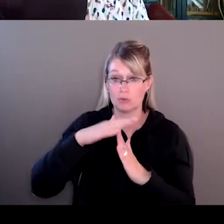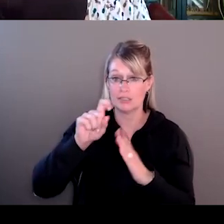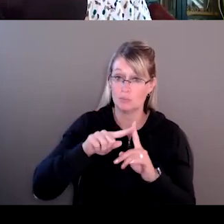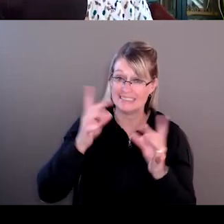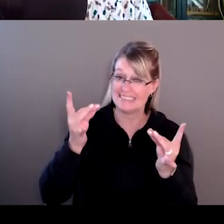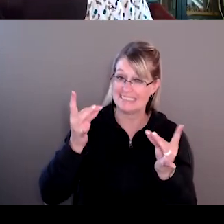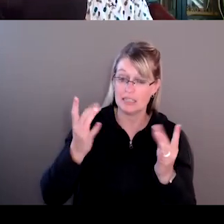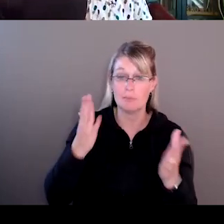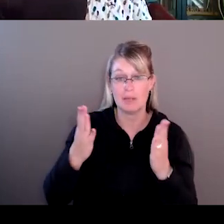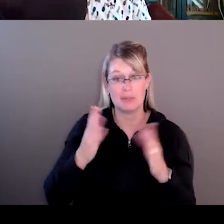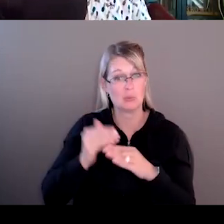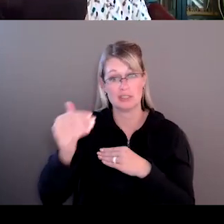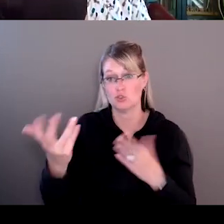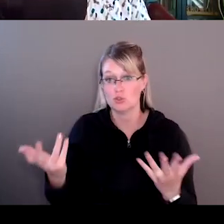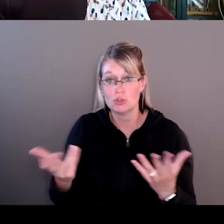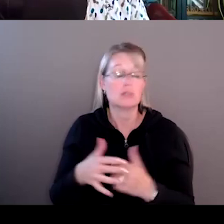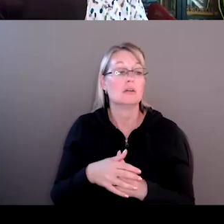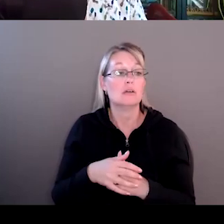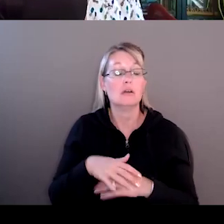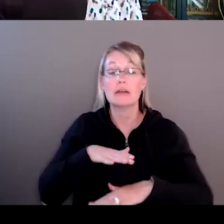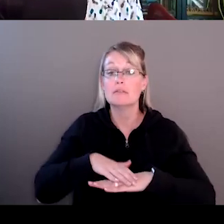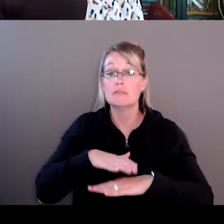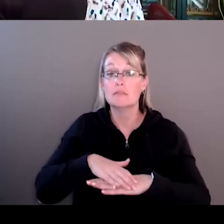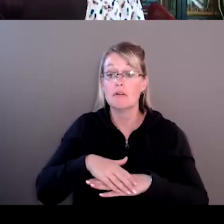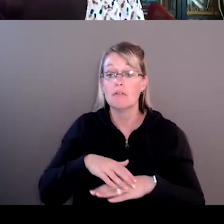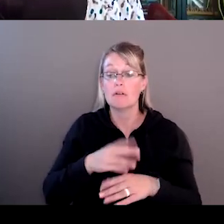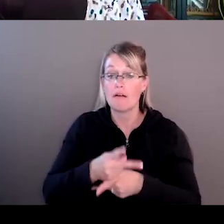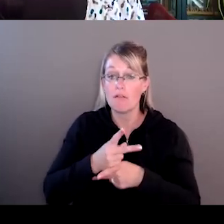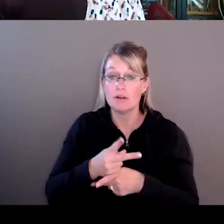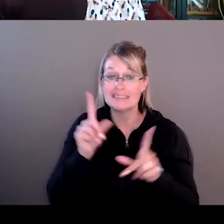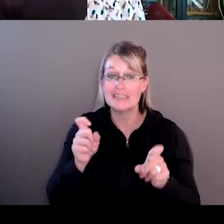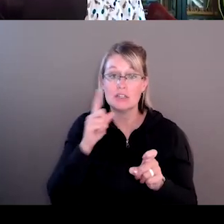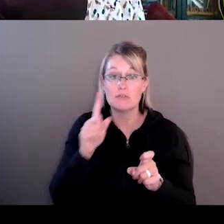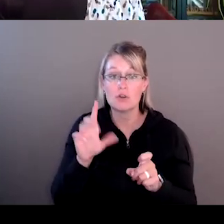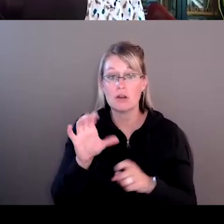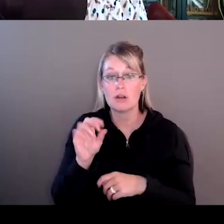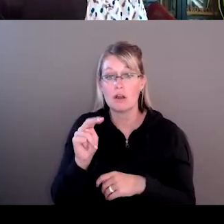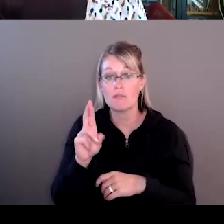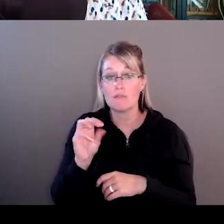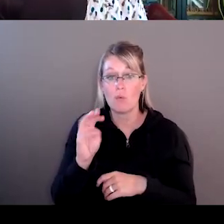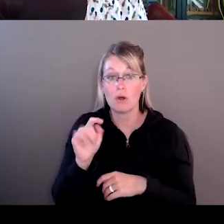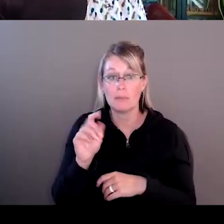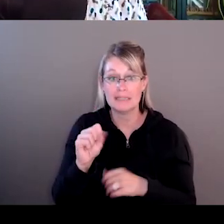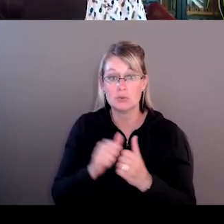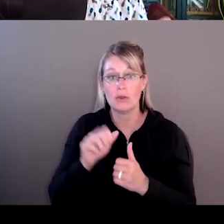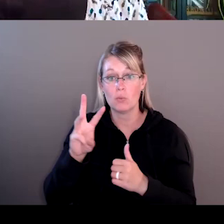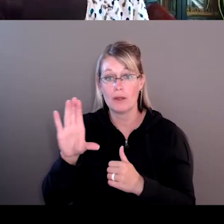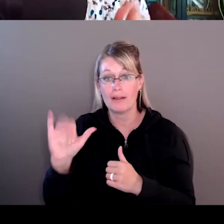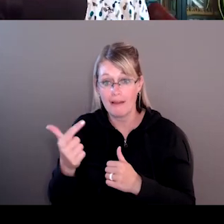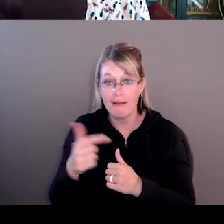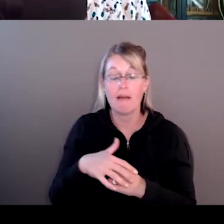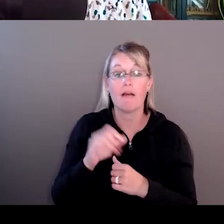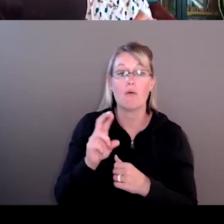be overkill. Being cautious would also include testing for conformance with success criteria 144,